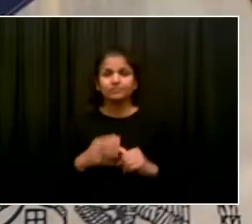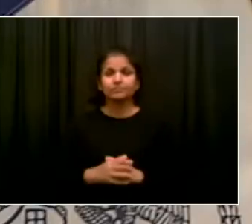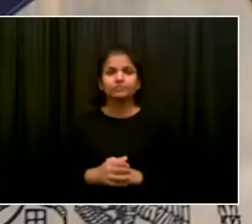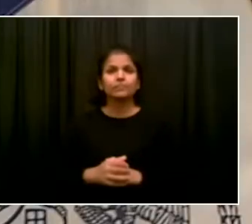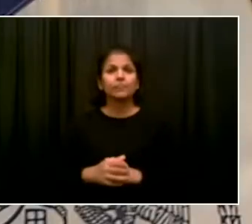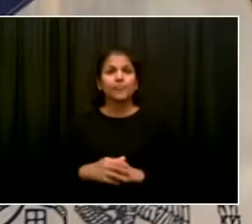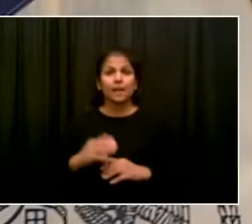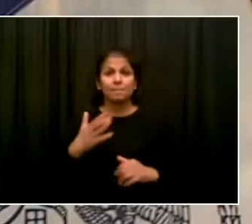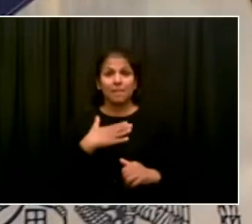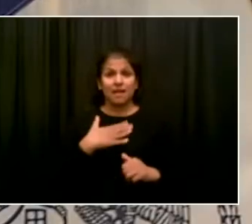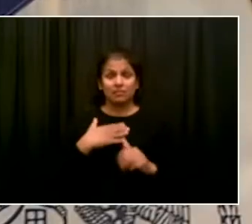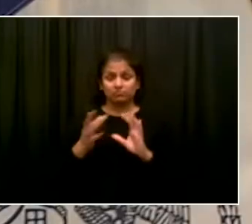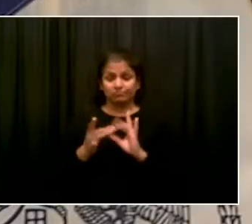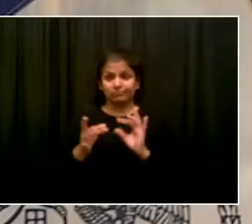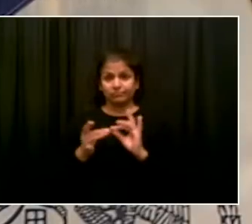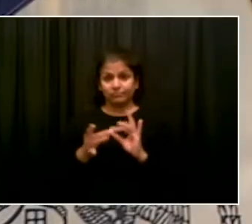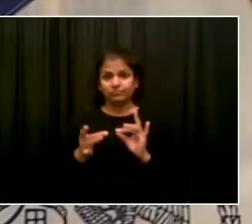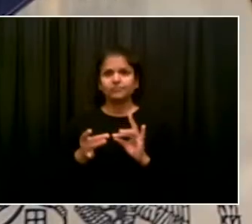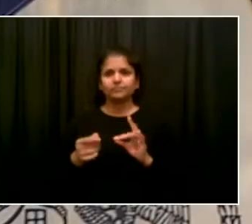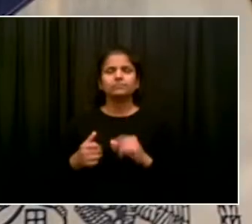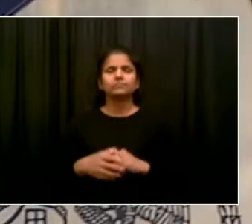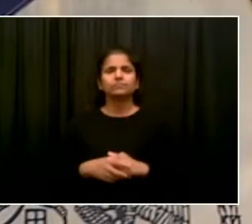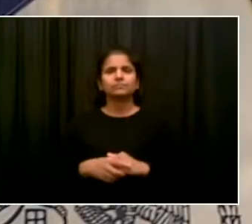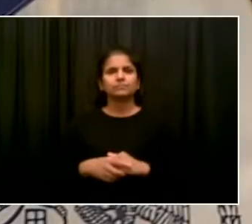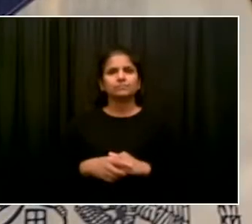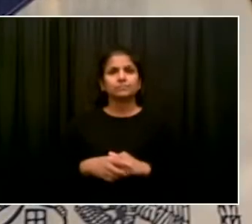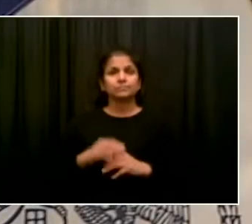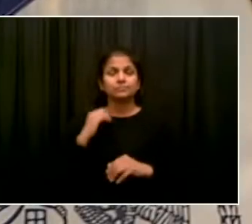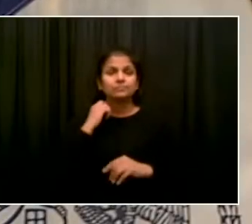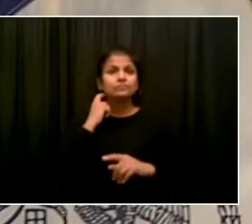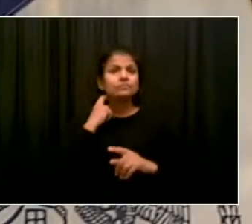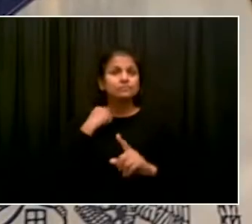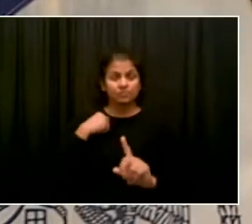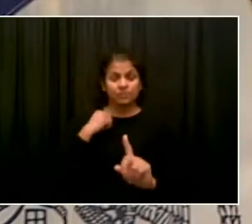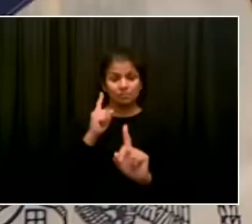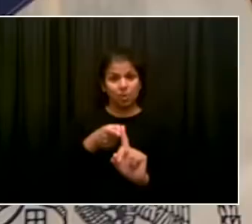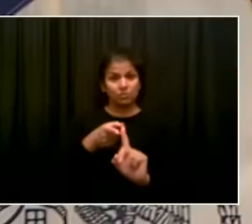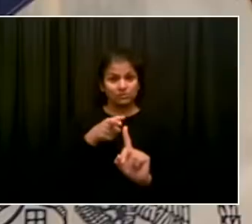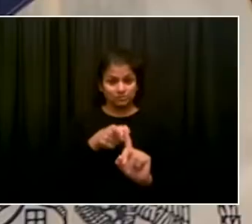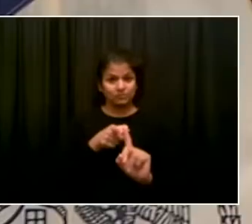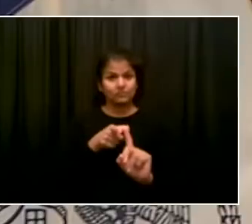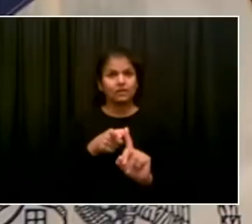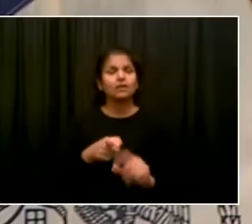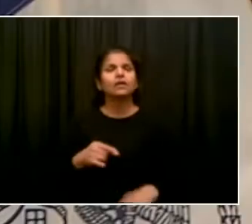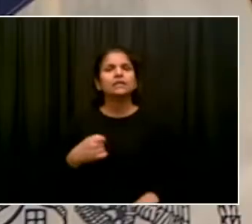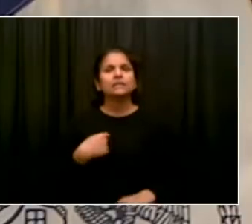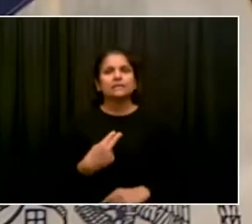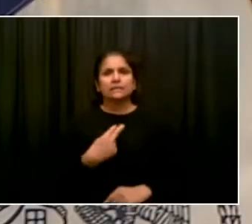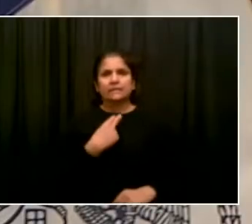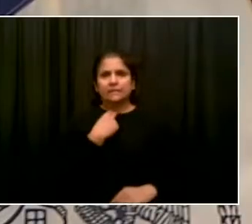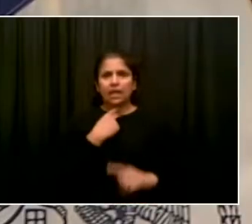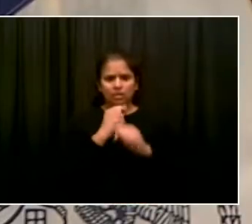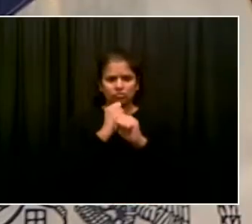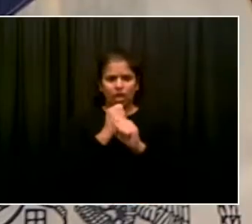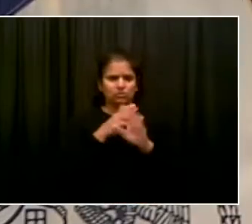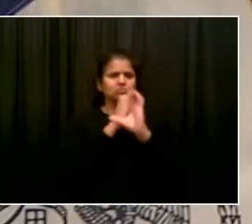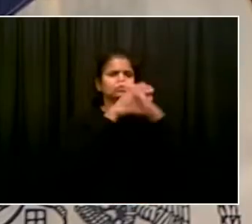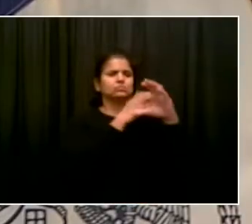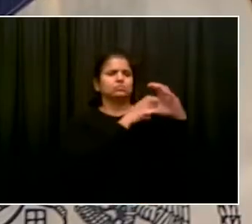I WILL LET HIM SPEAK . GERSH. THE BOTTOM LINE HERE IS TO GET